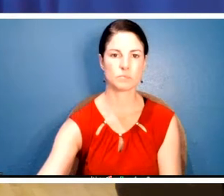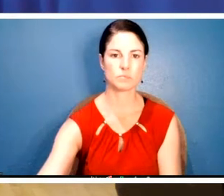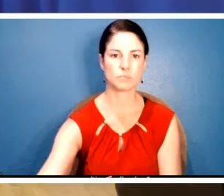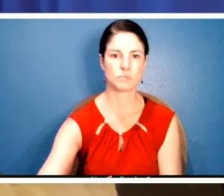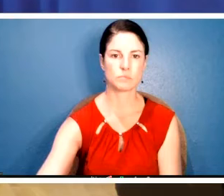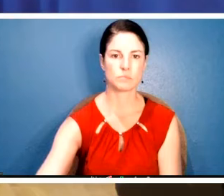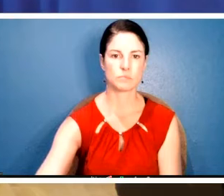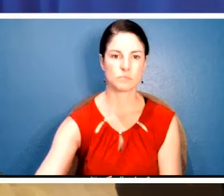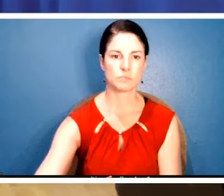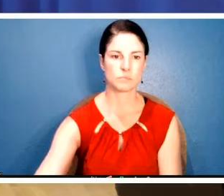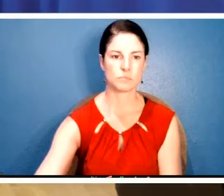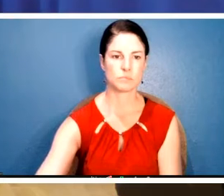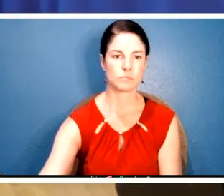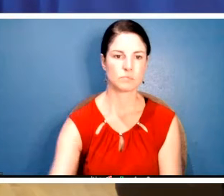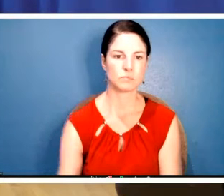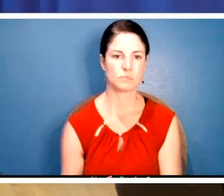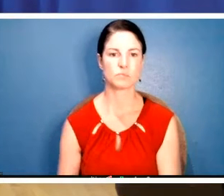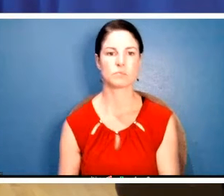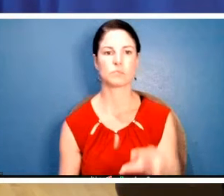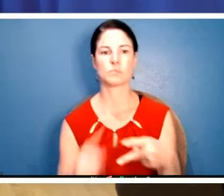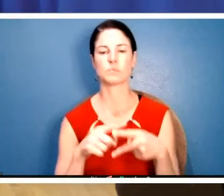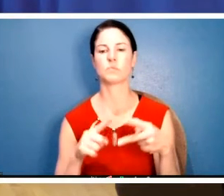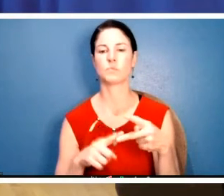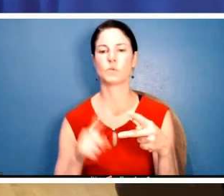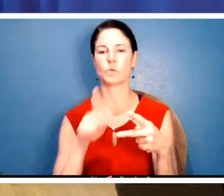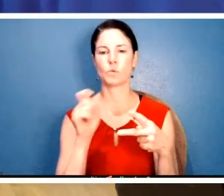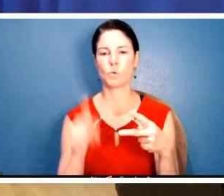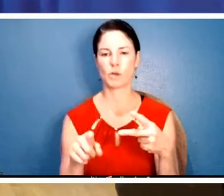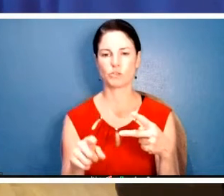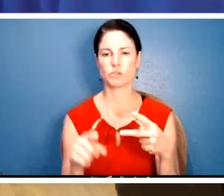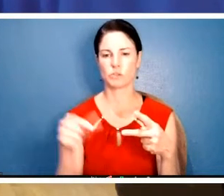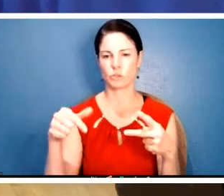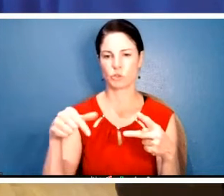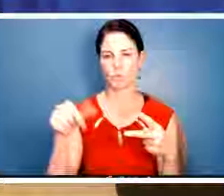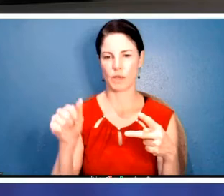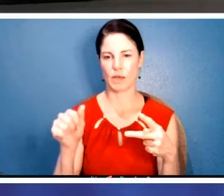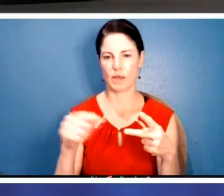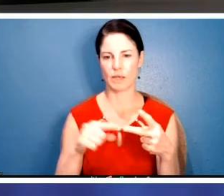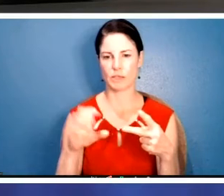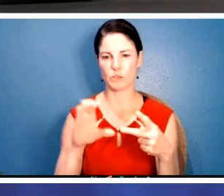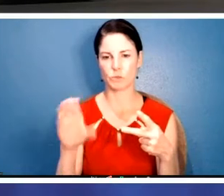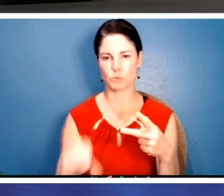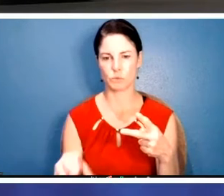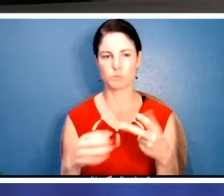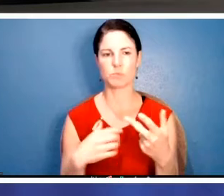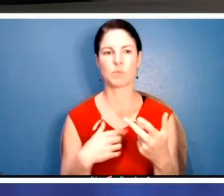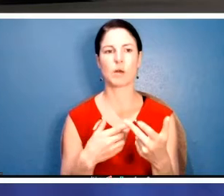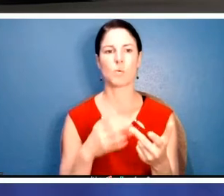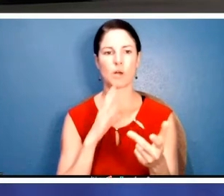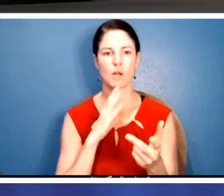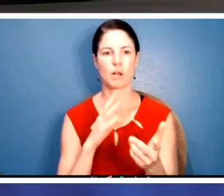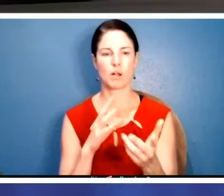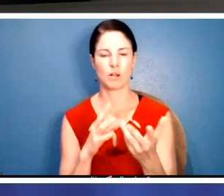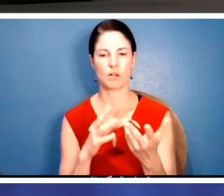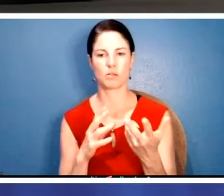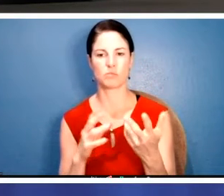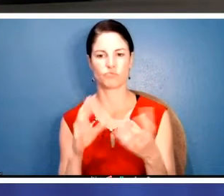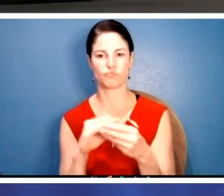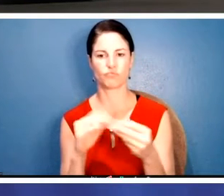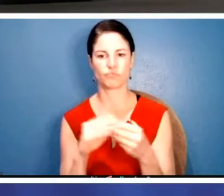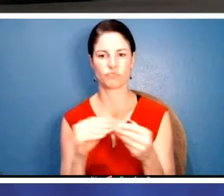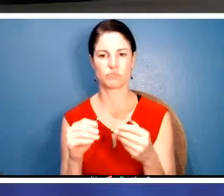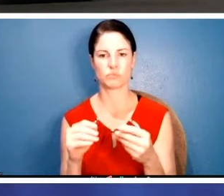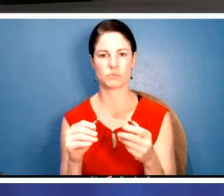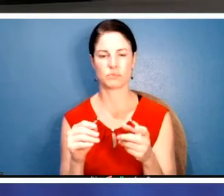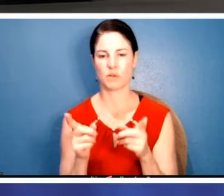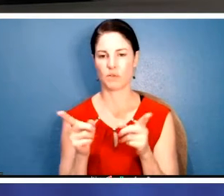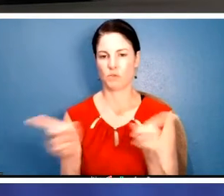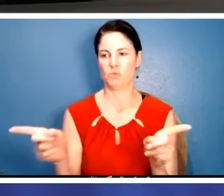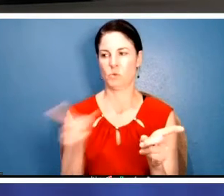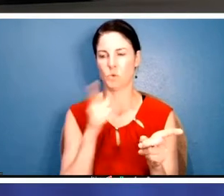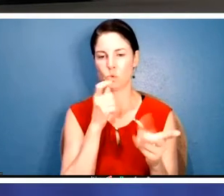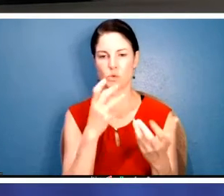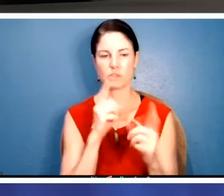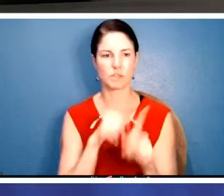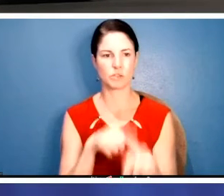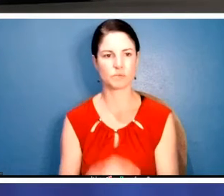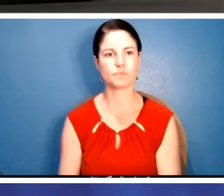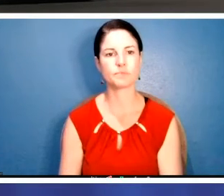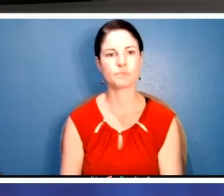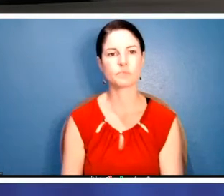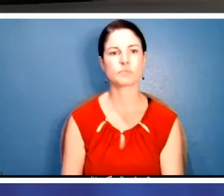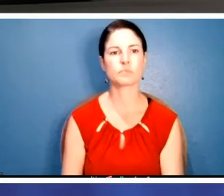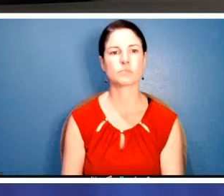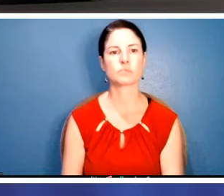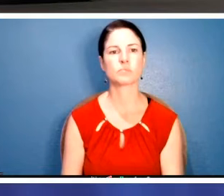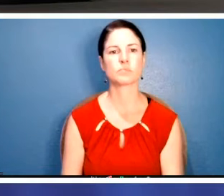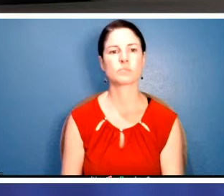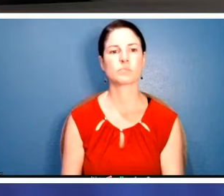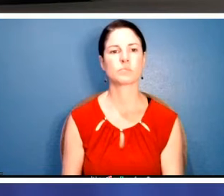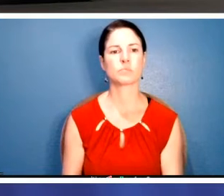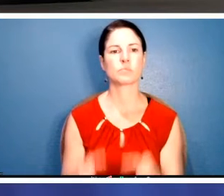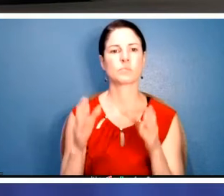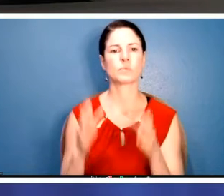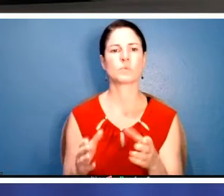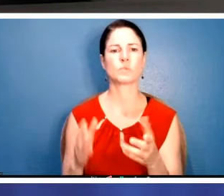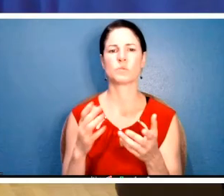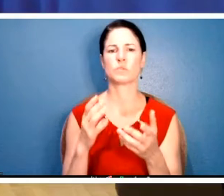SacGov: and actually i'm going to take this one, first because it talks about communities of interest, and this could be for anyone who wants to answer, why is it important for communities of interest to be kept together.